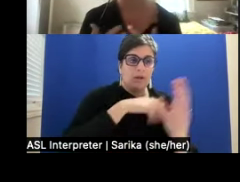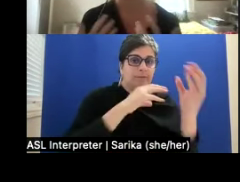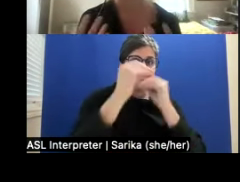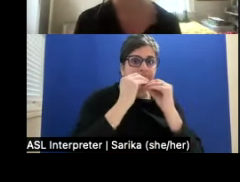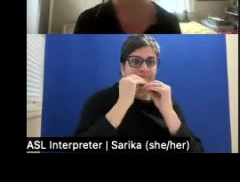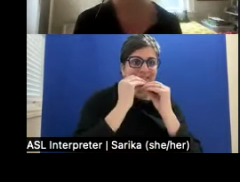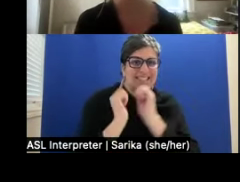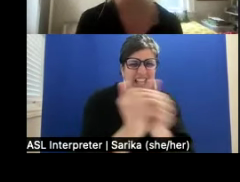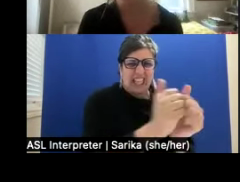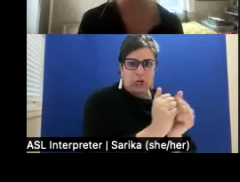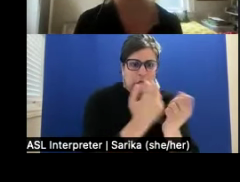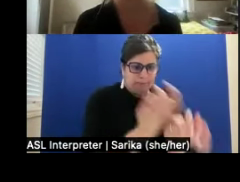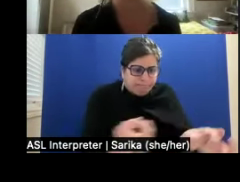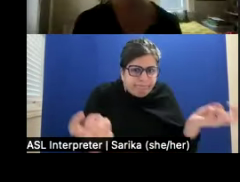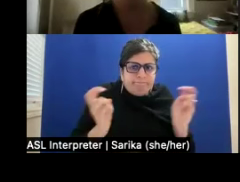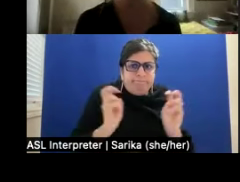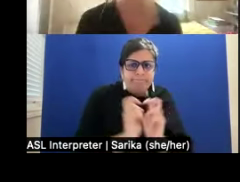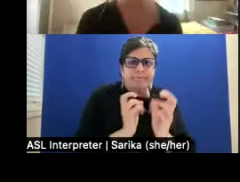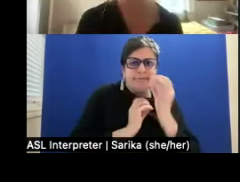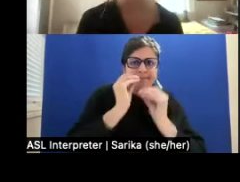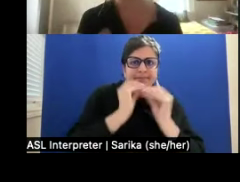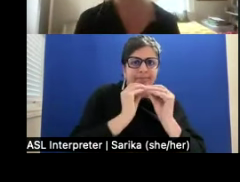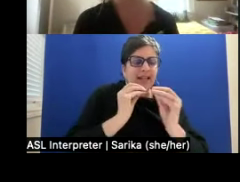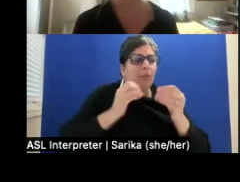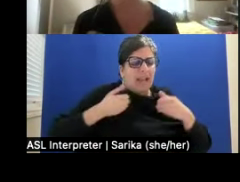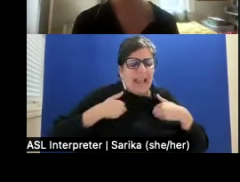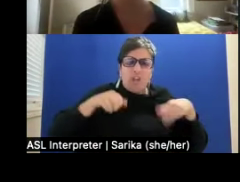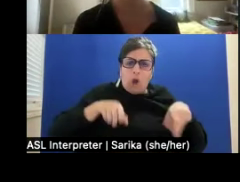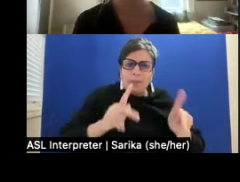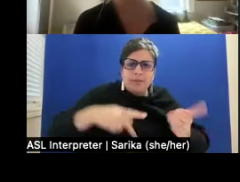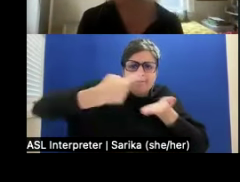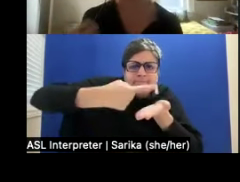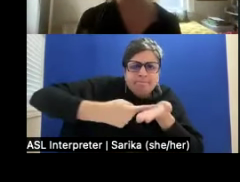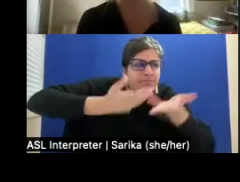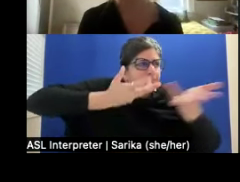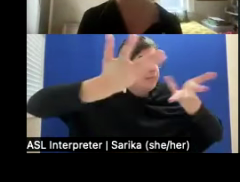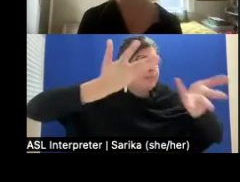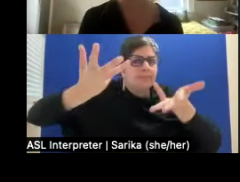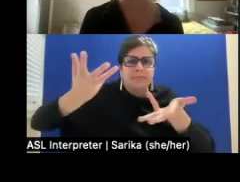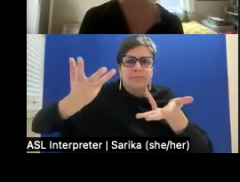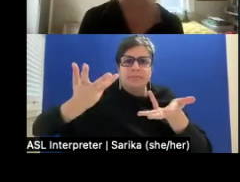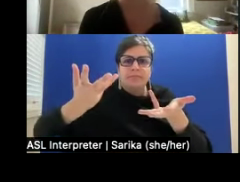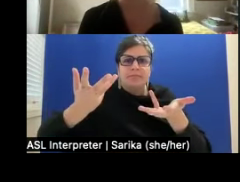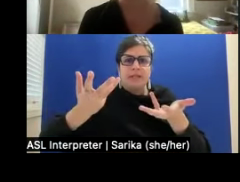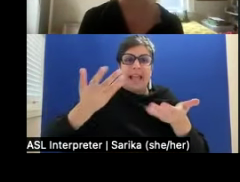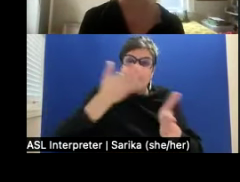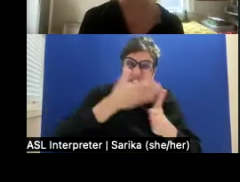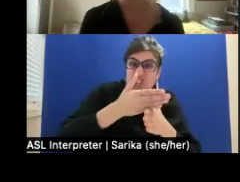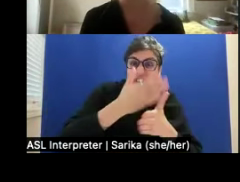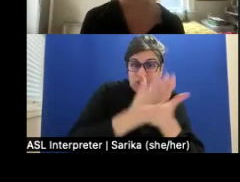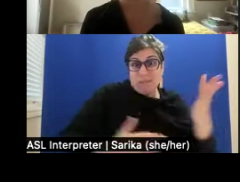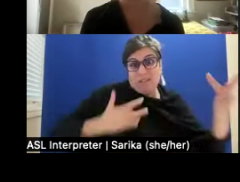the opportunity to talk across a table and share some of these concerns before we even went in to perform this thing together.